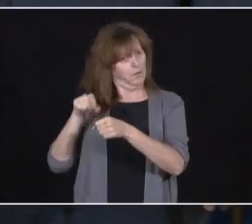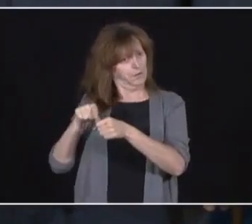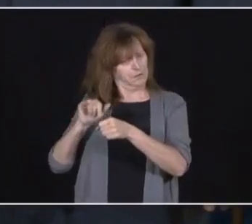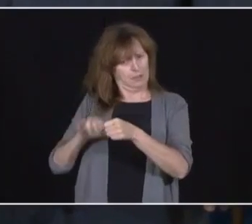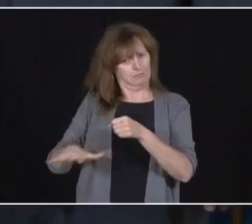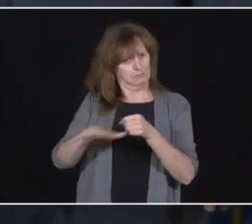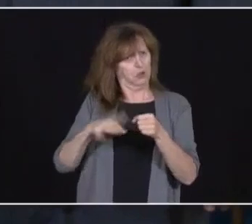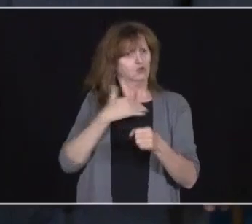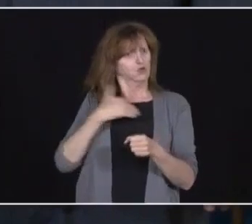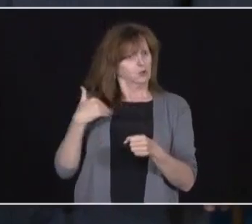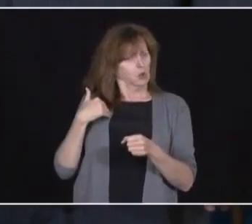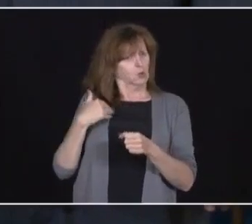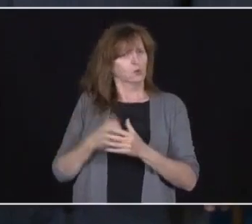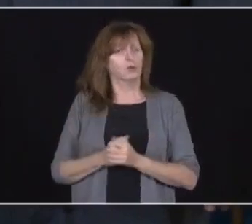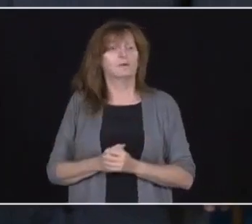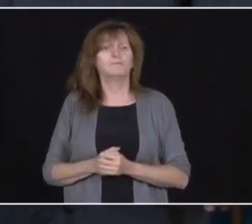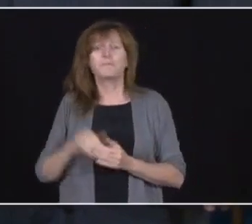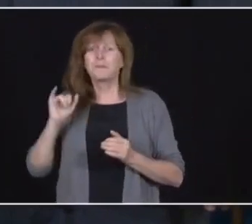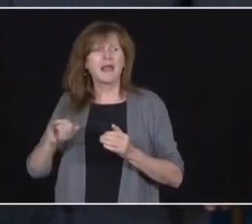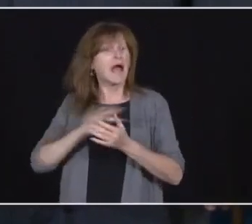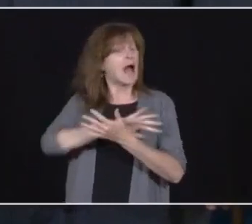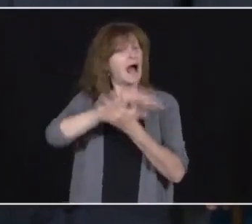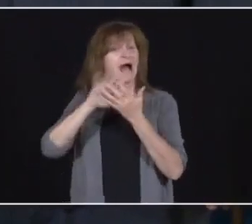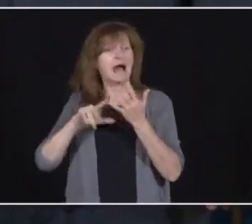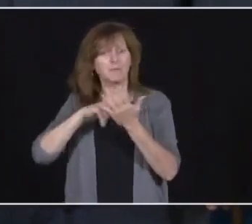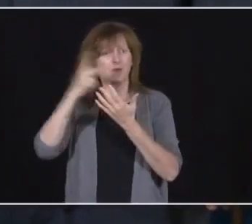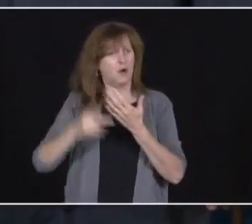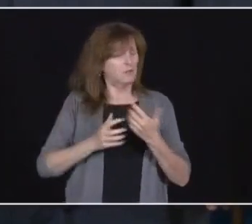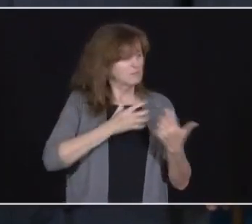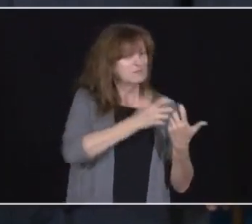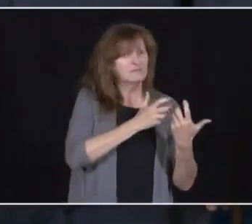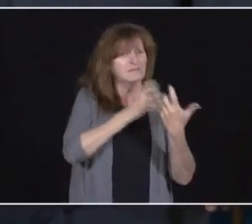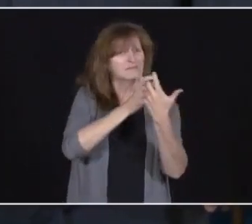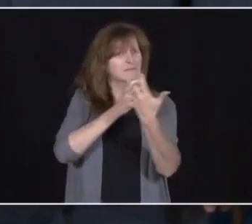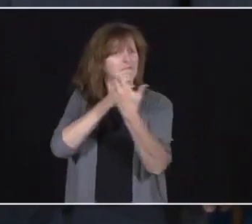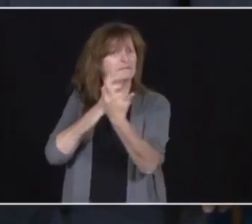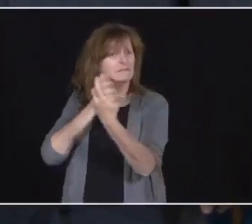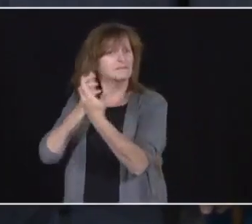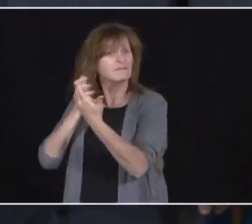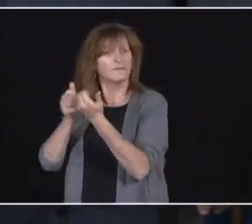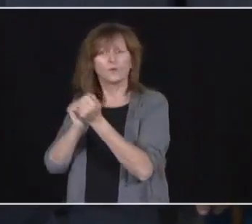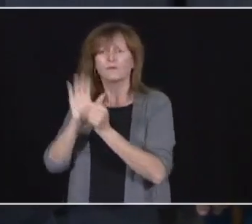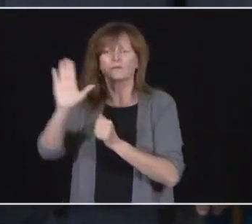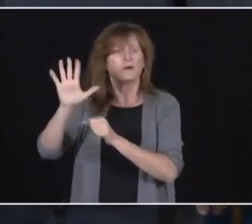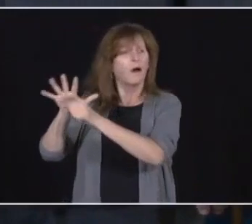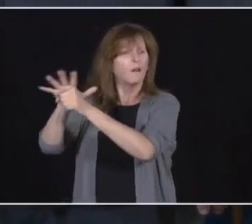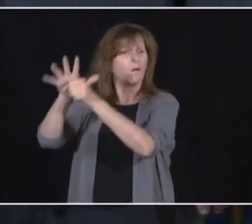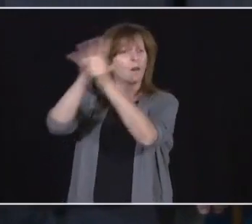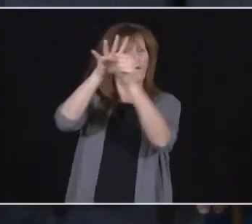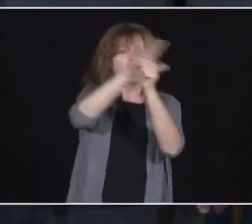These projects and all this year's successful grantees understand the unique needs and identities of the children, youth and families in their neighbourhoods.